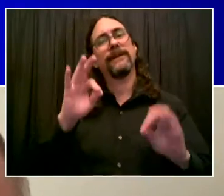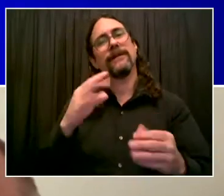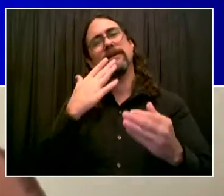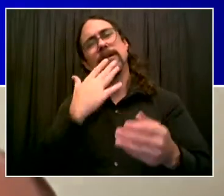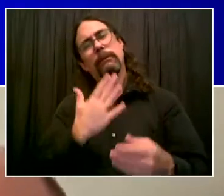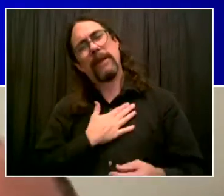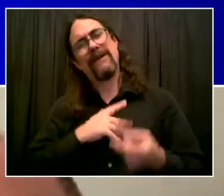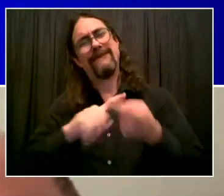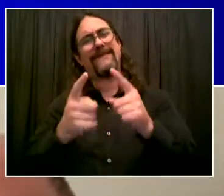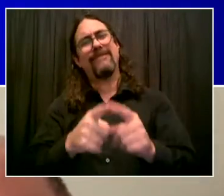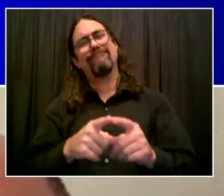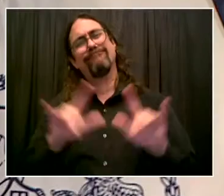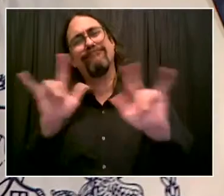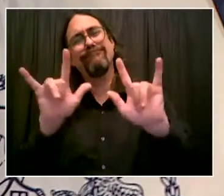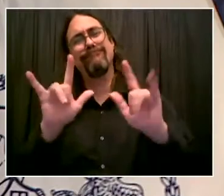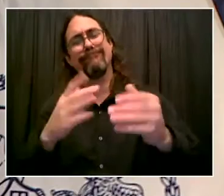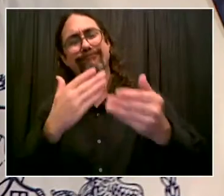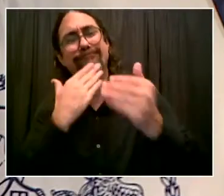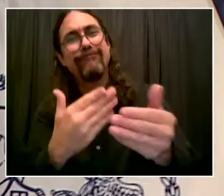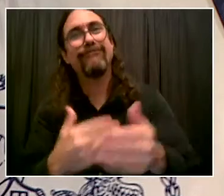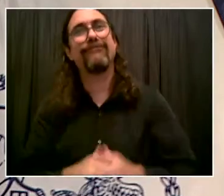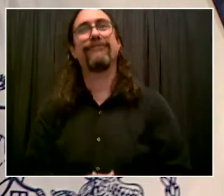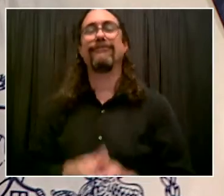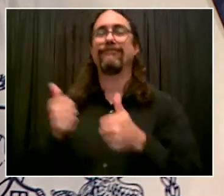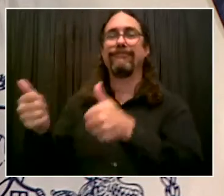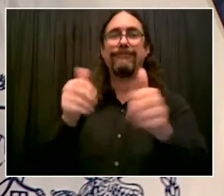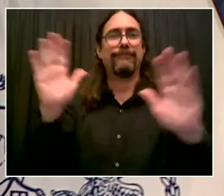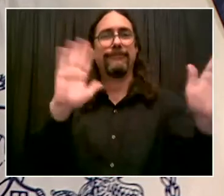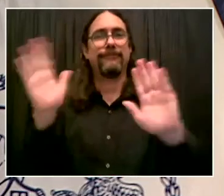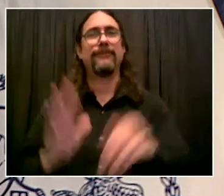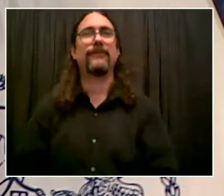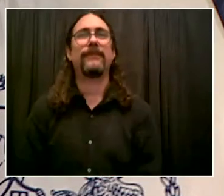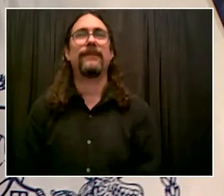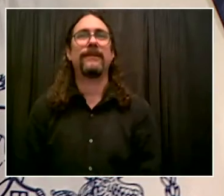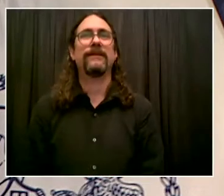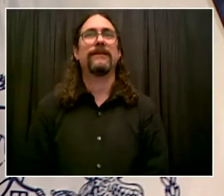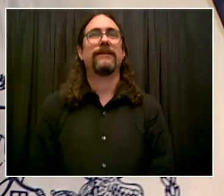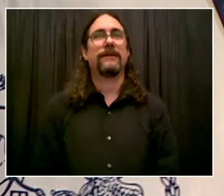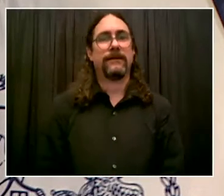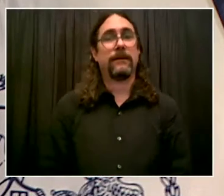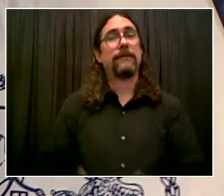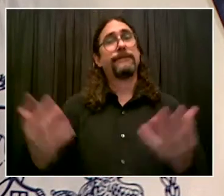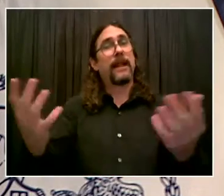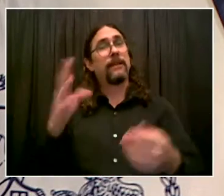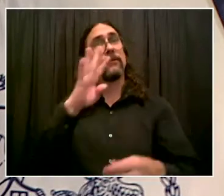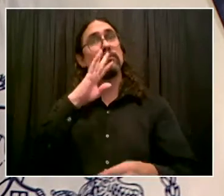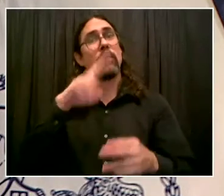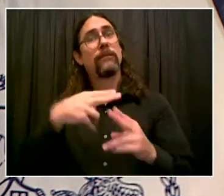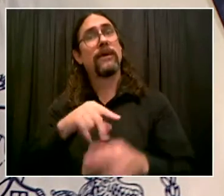VACCINATED. THERE YOU GO, LEADING BY EXAMPLE. THANK YOU MY FRIEND